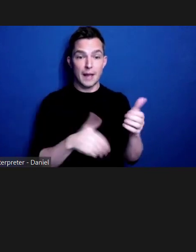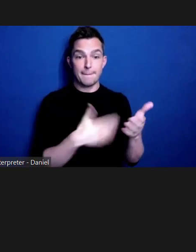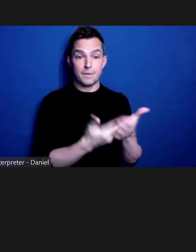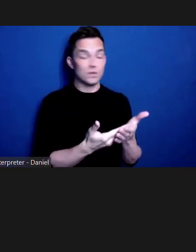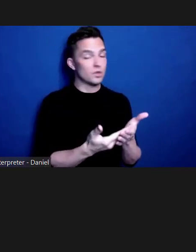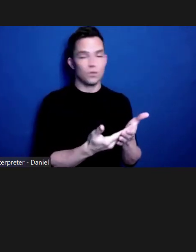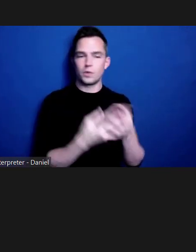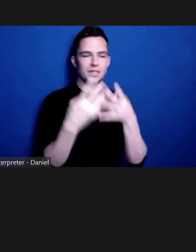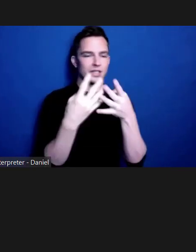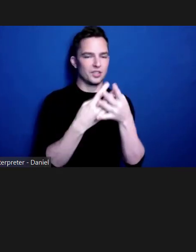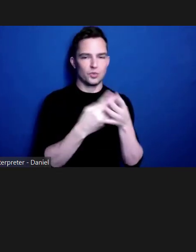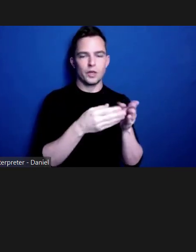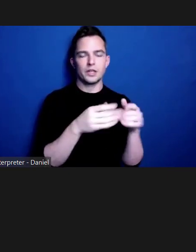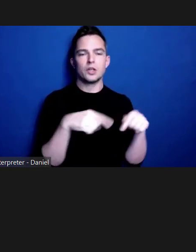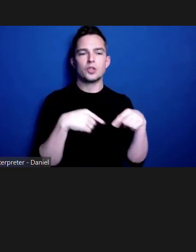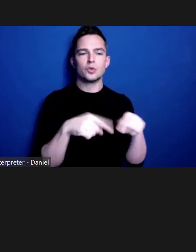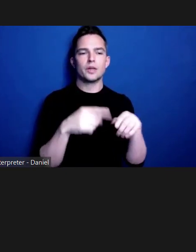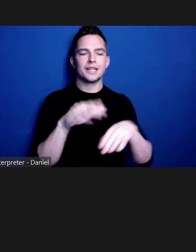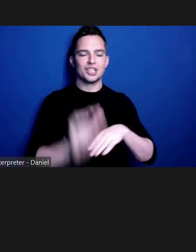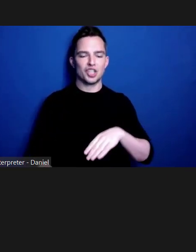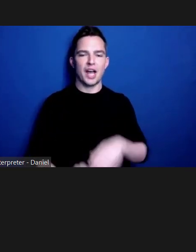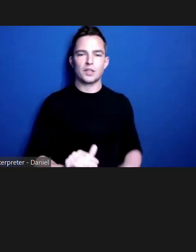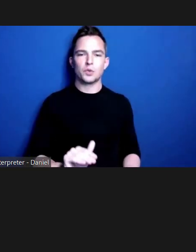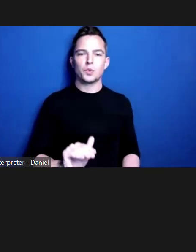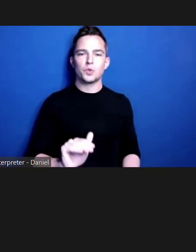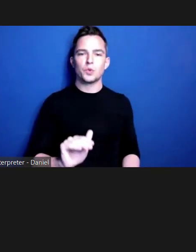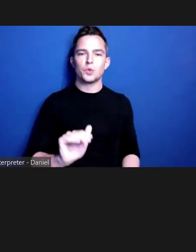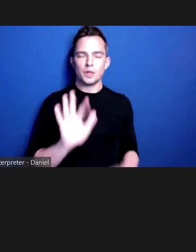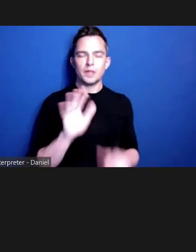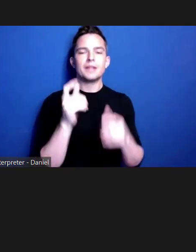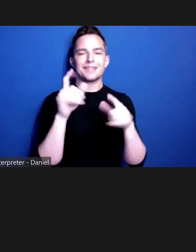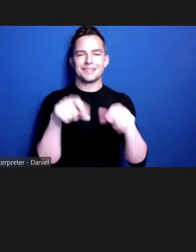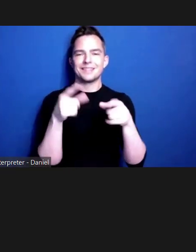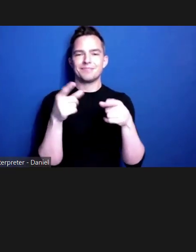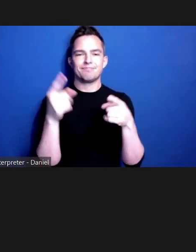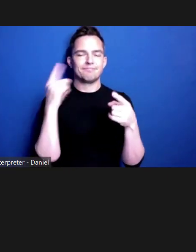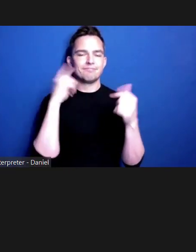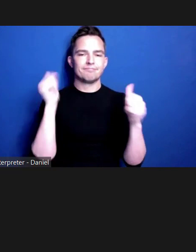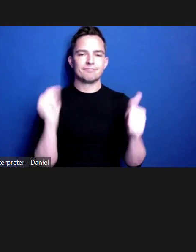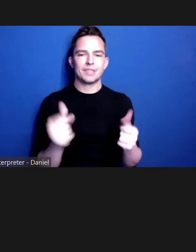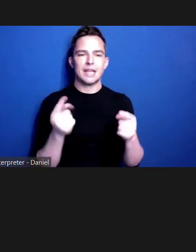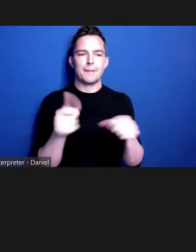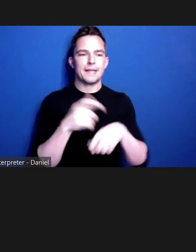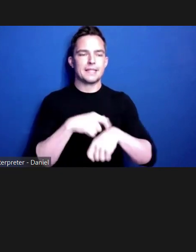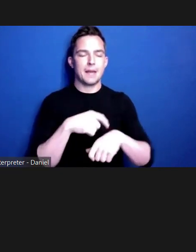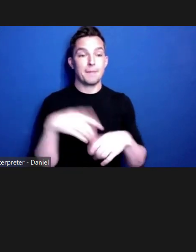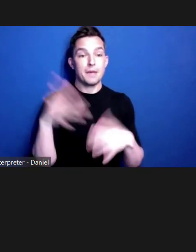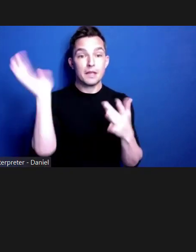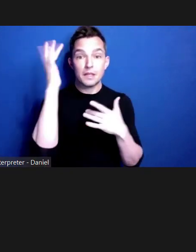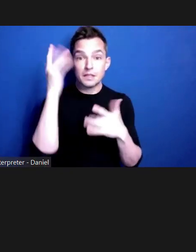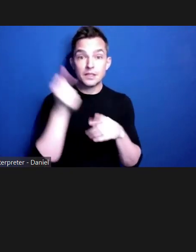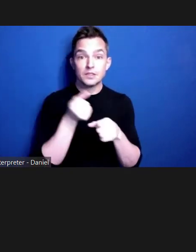occur at any time as a result of illness, physical trauma, or environmental or genetic factors.